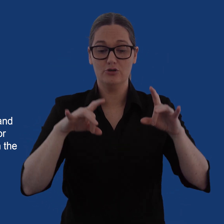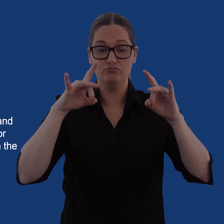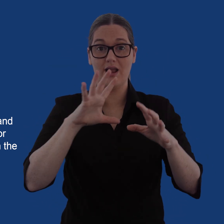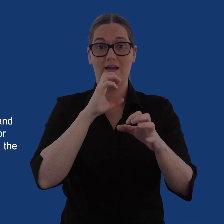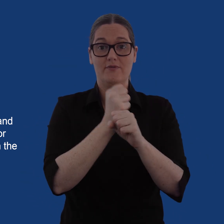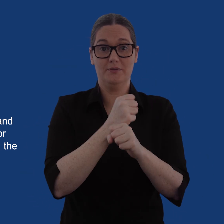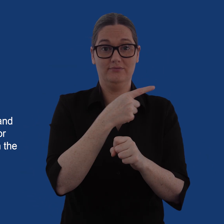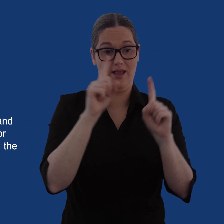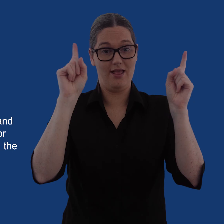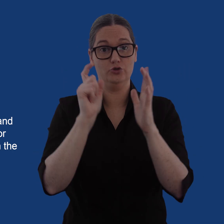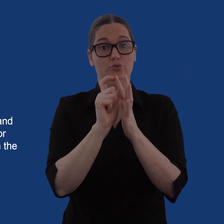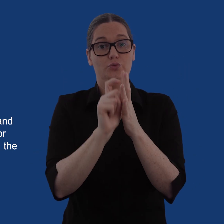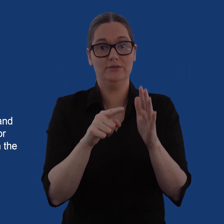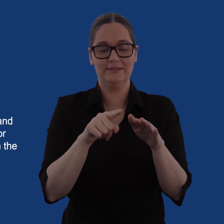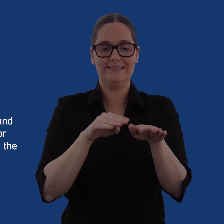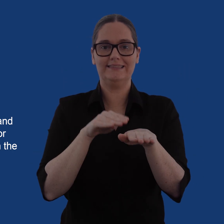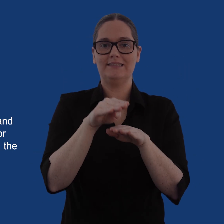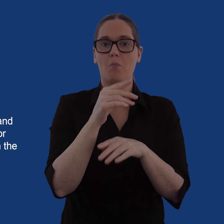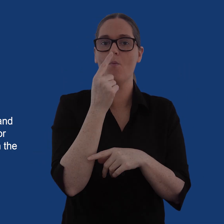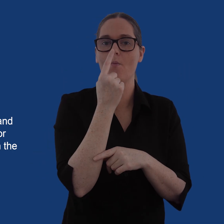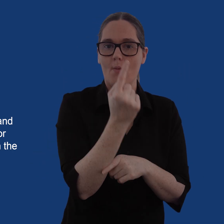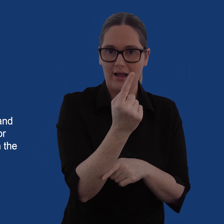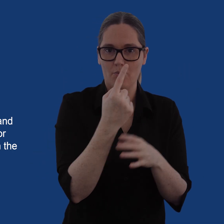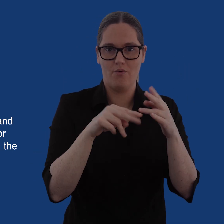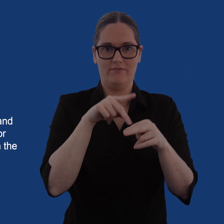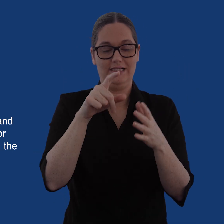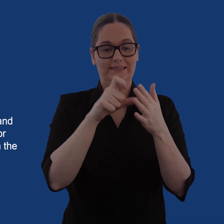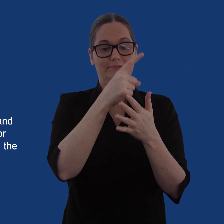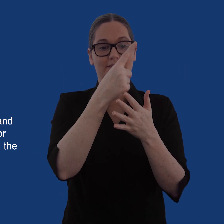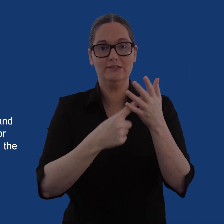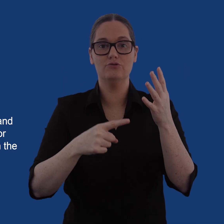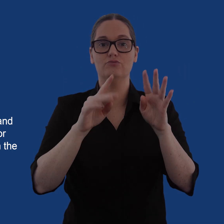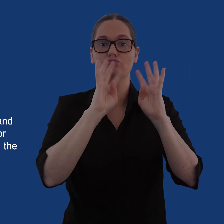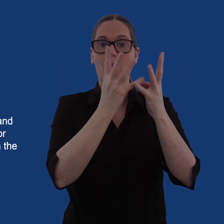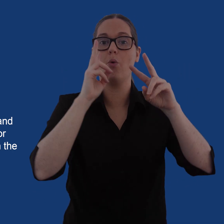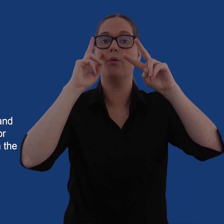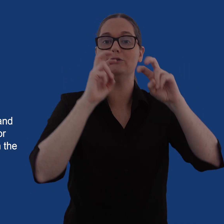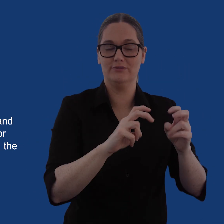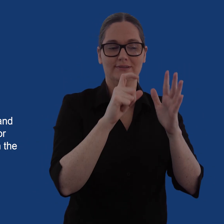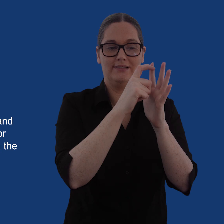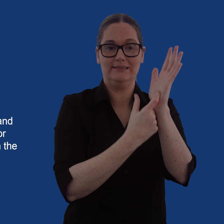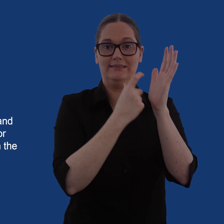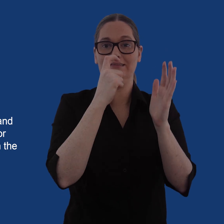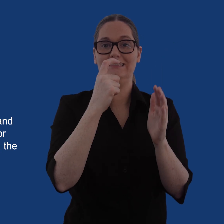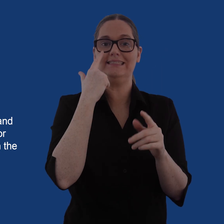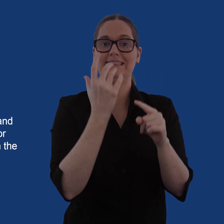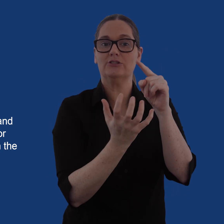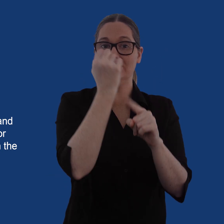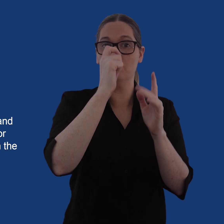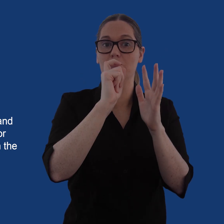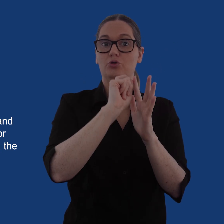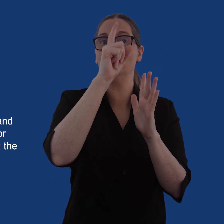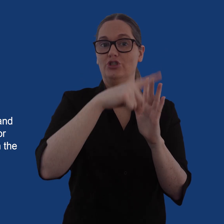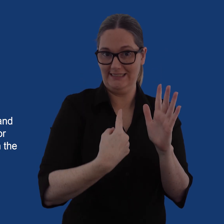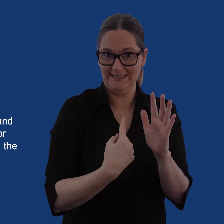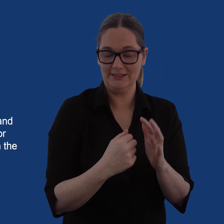The Australian Government is undertaking step 1 of the Disability Royal Commission Discovery Project.